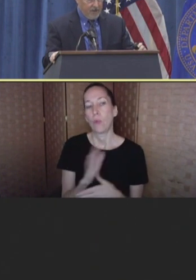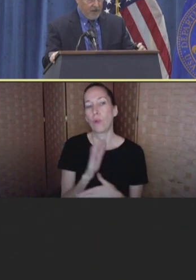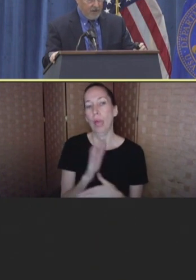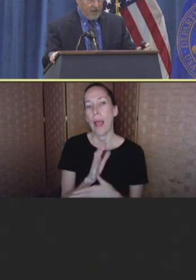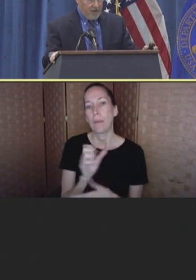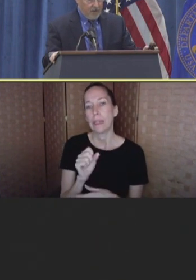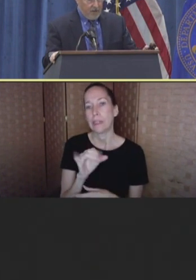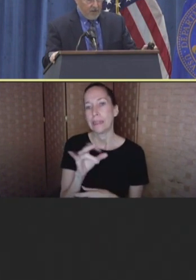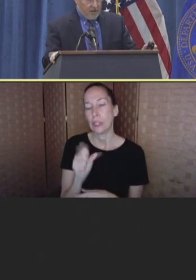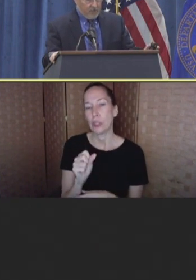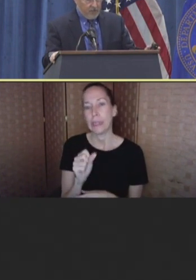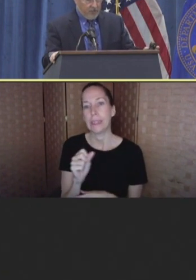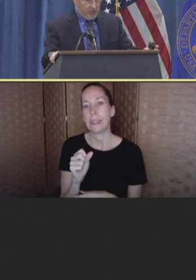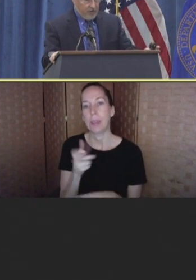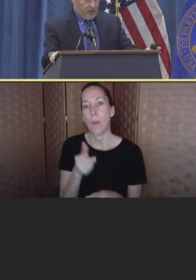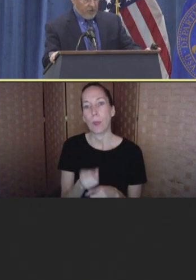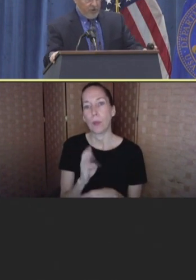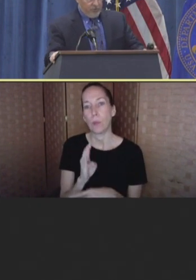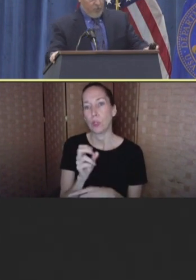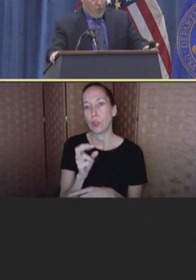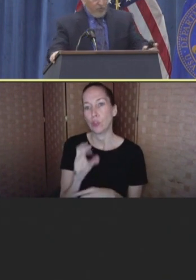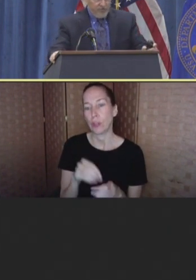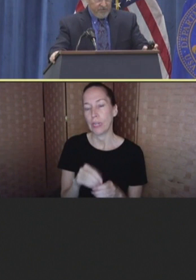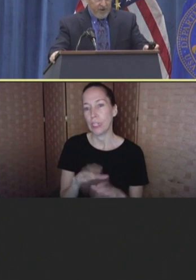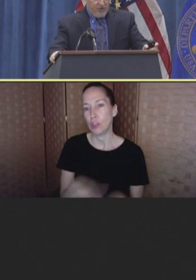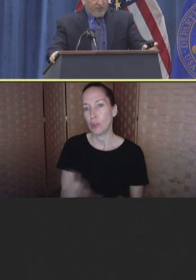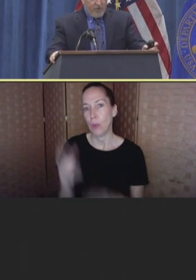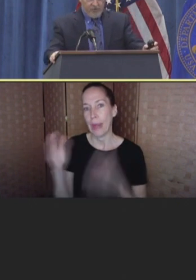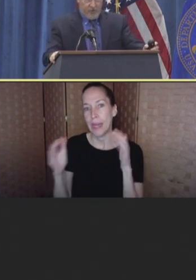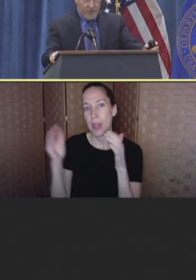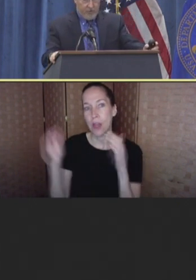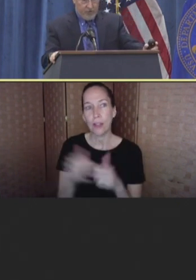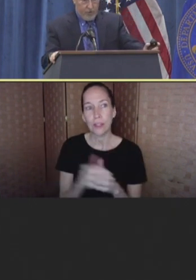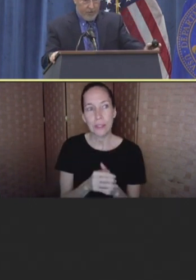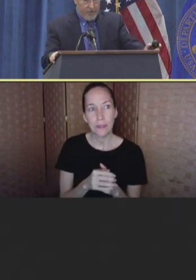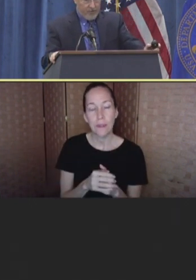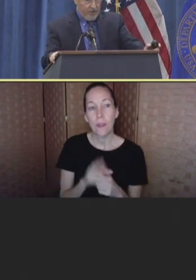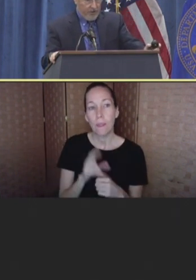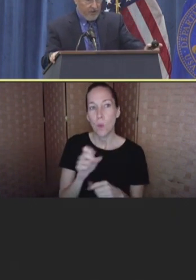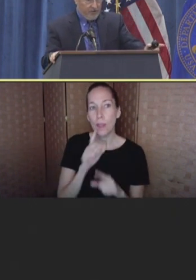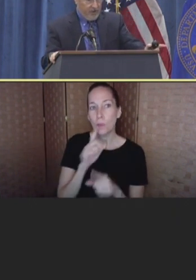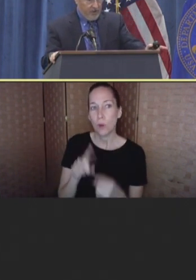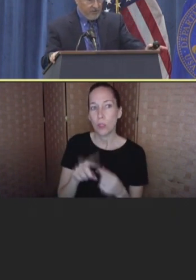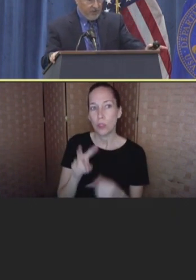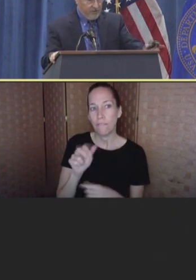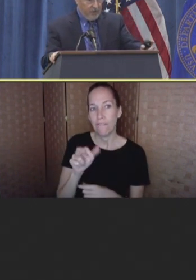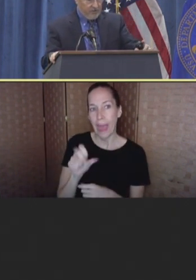This looks at U.S. reports VAERS among children with the primary series age six months to